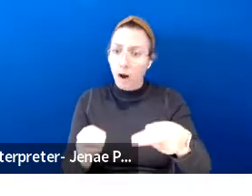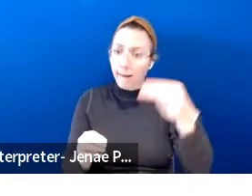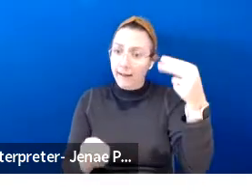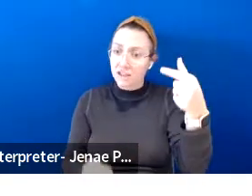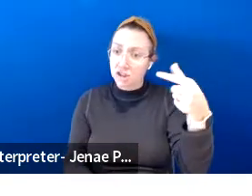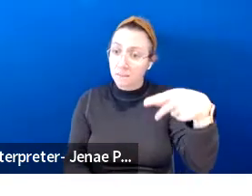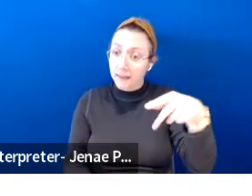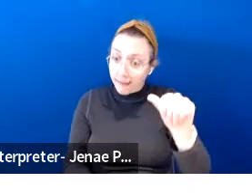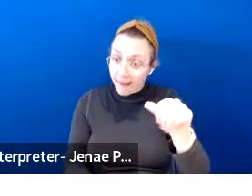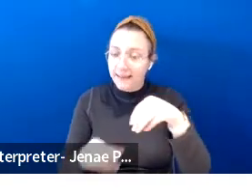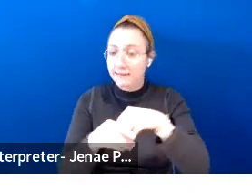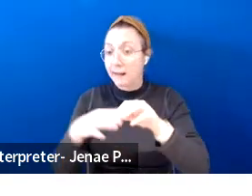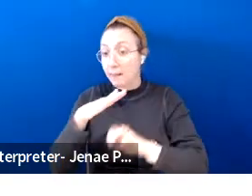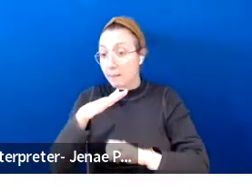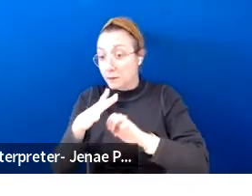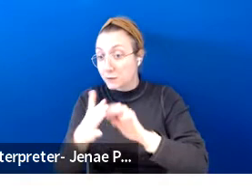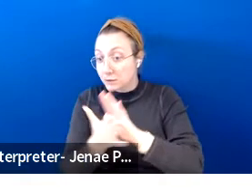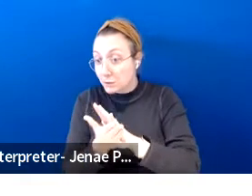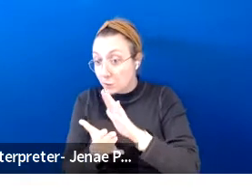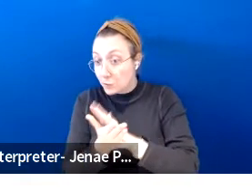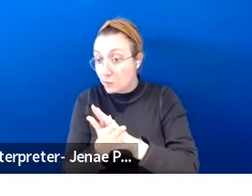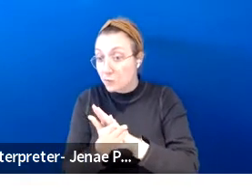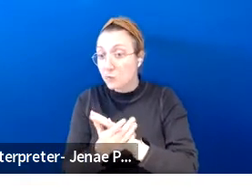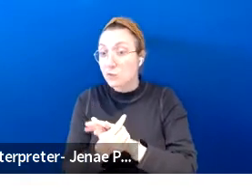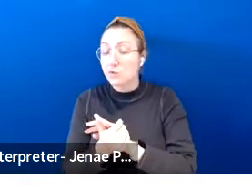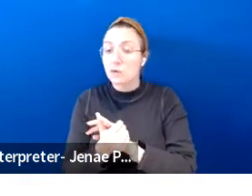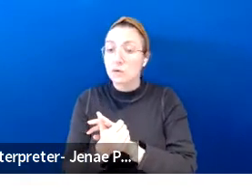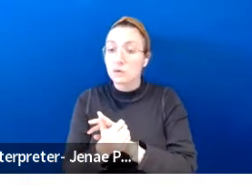elementary school students that he studied